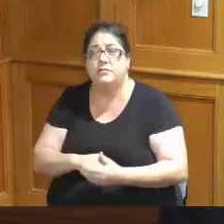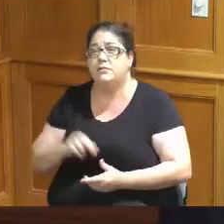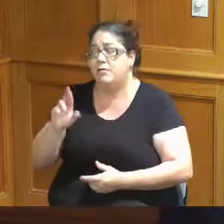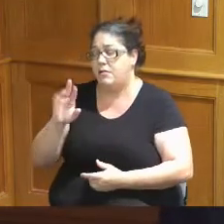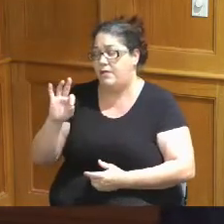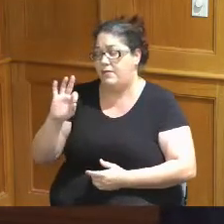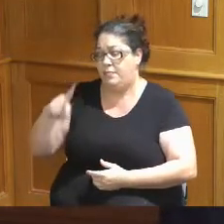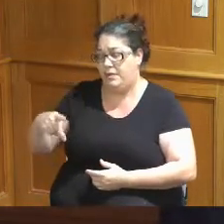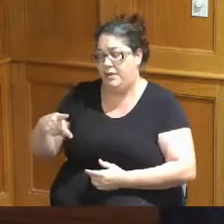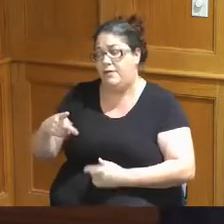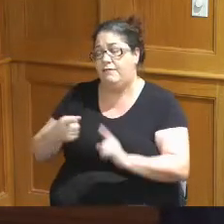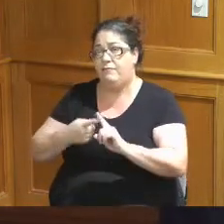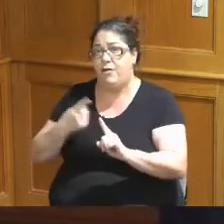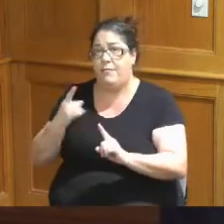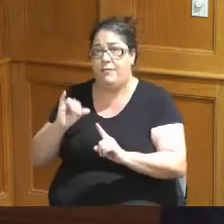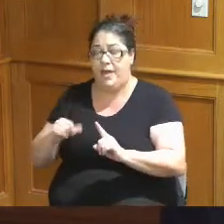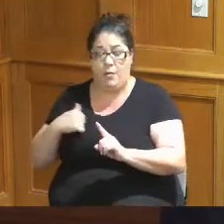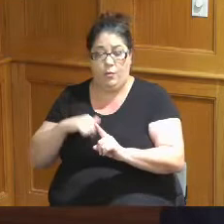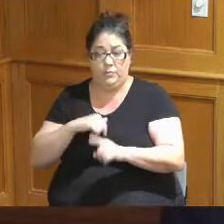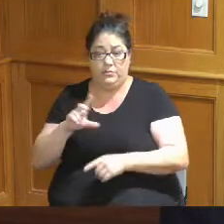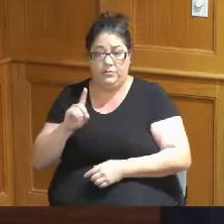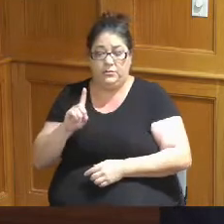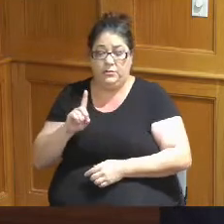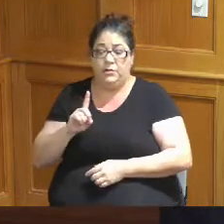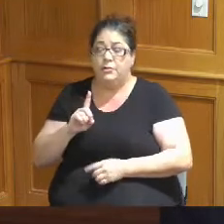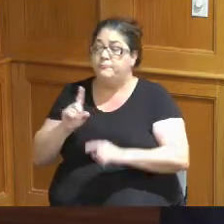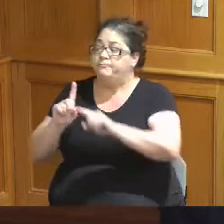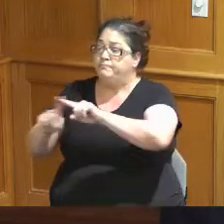it would be from the perspective of trying to look at different ways to operate facilities